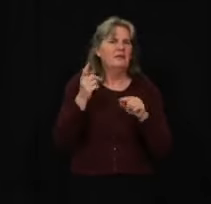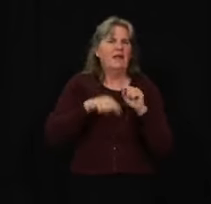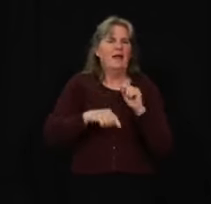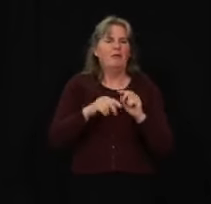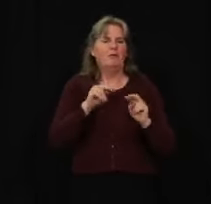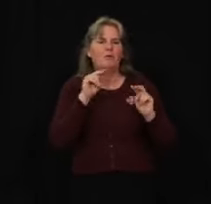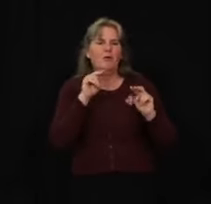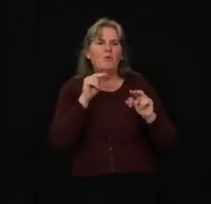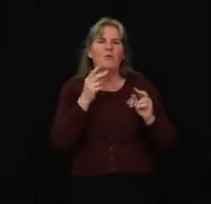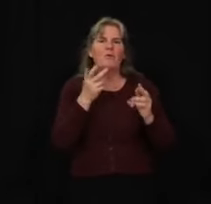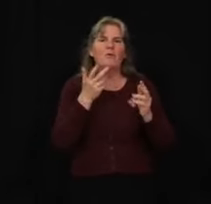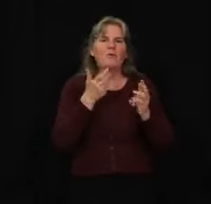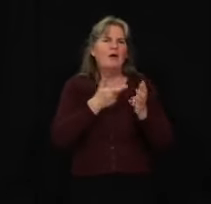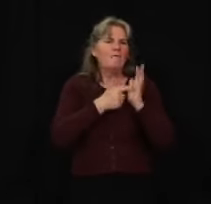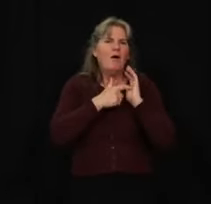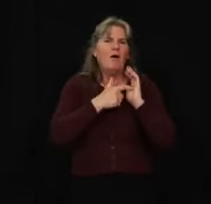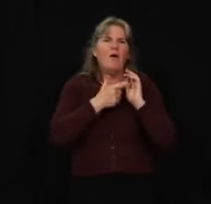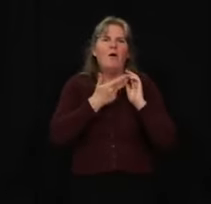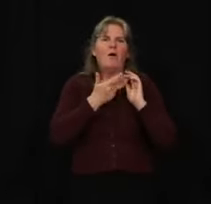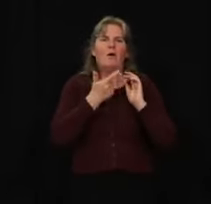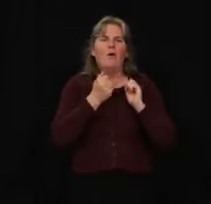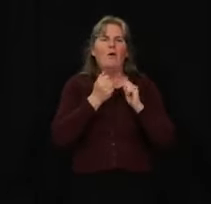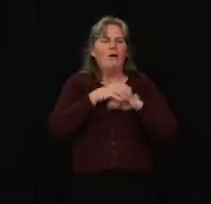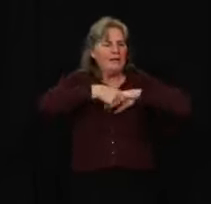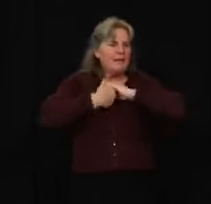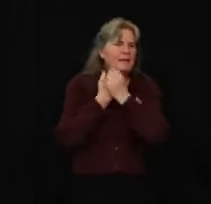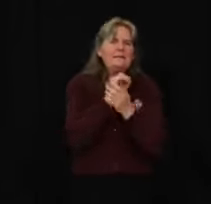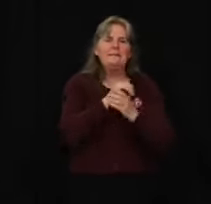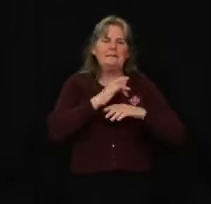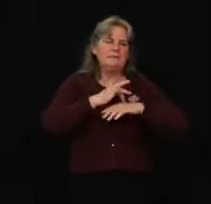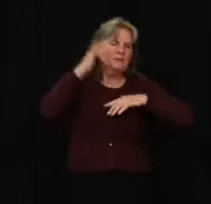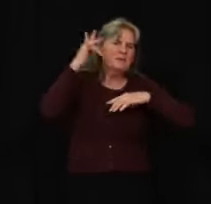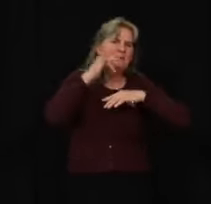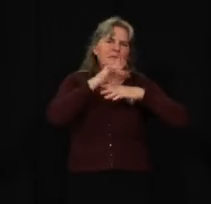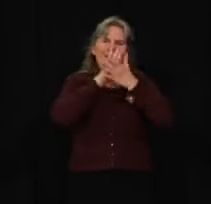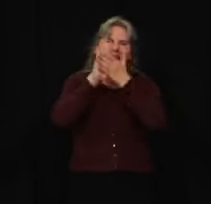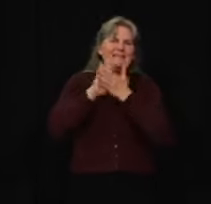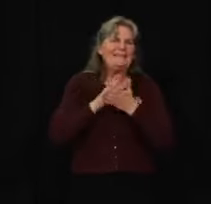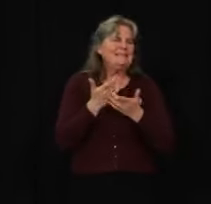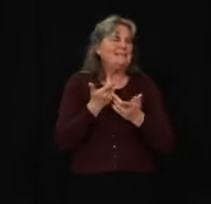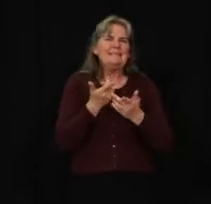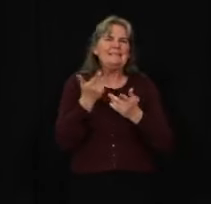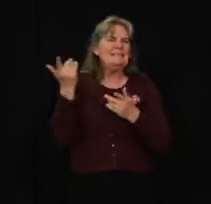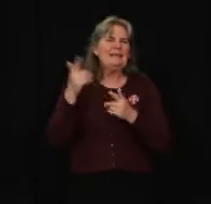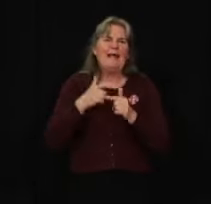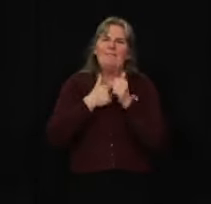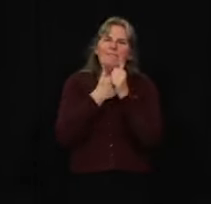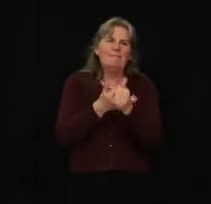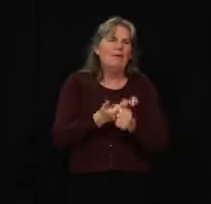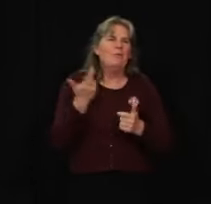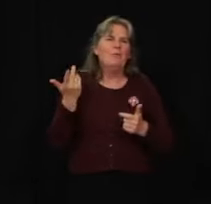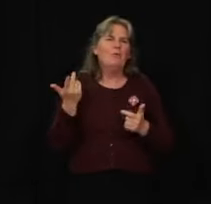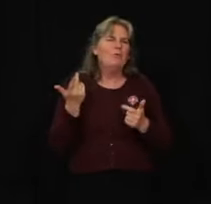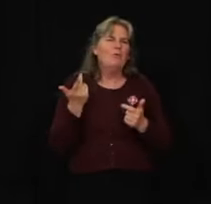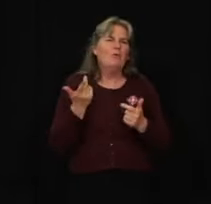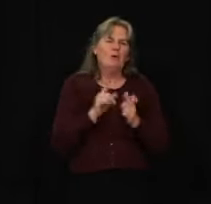consider and look at as all these groups as we get together on a weekly basis to see how we are doing.